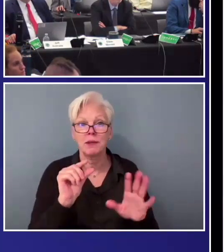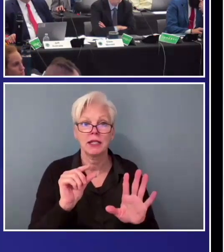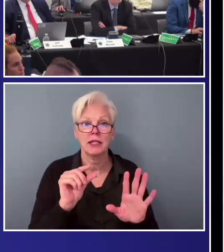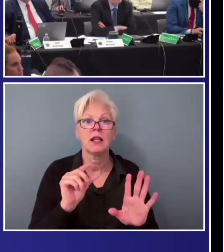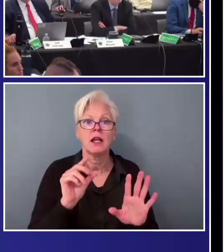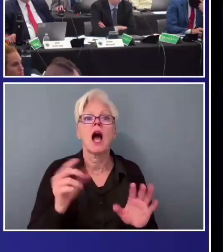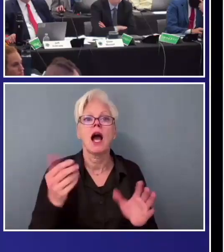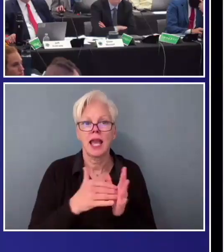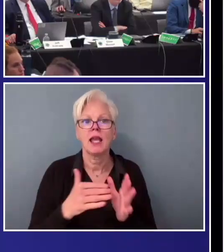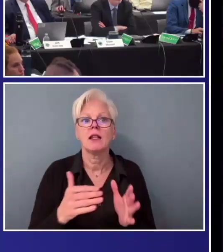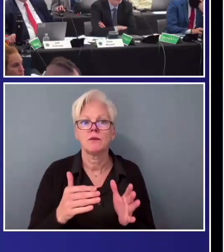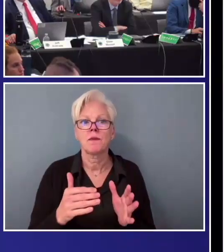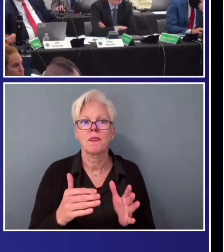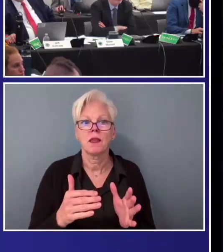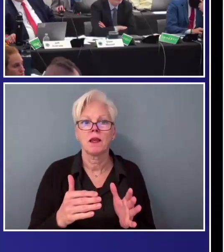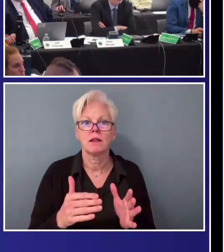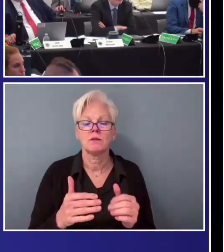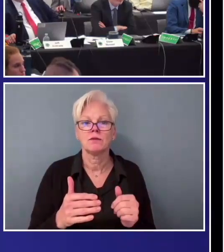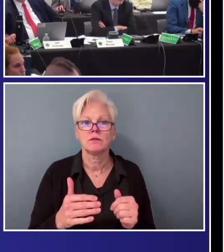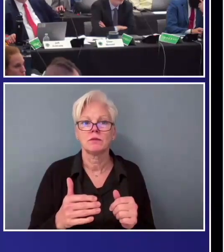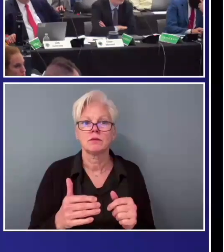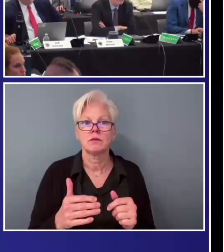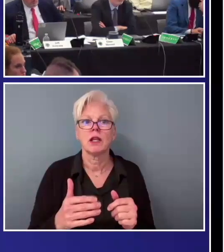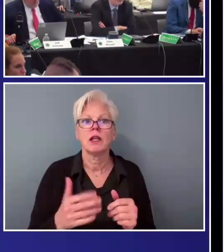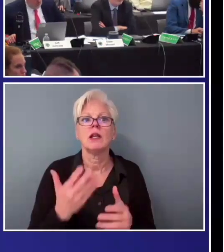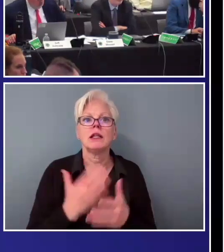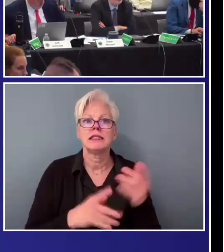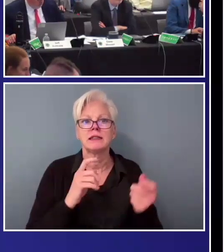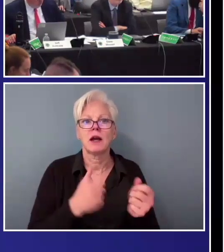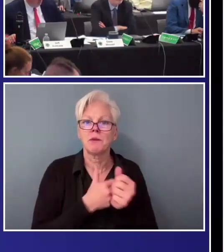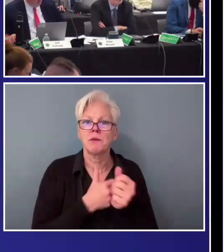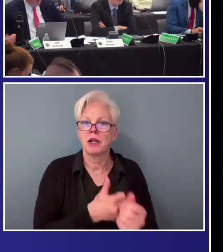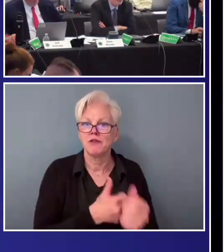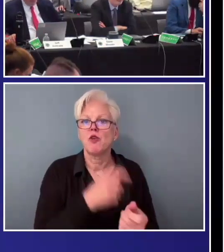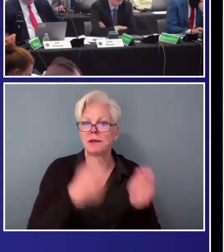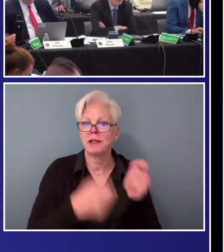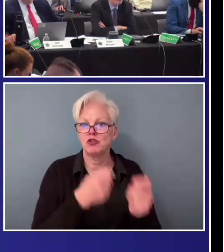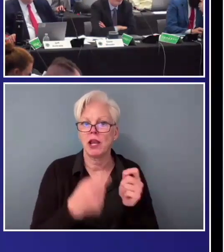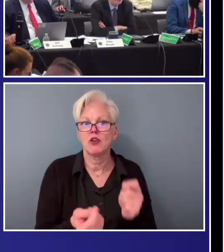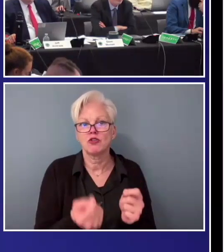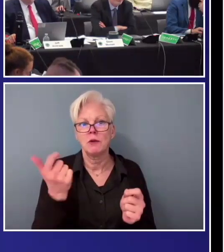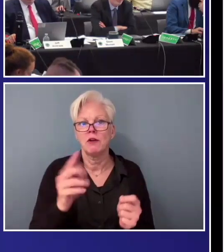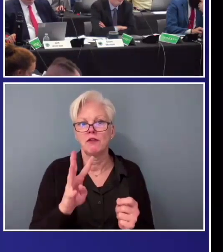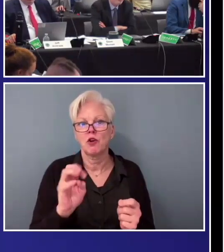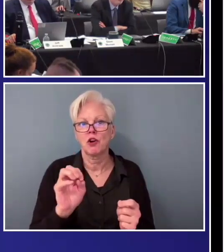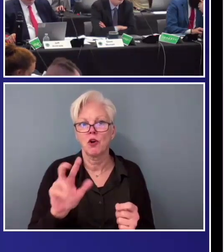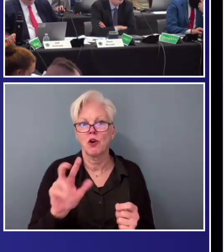Again, some, some, some conforming changes removing 403 and making the --